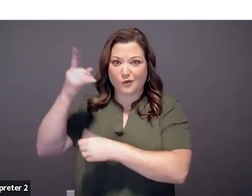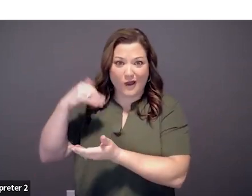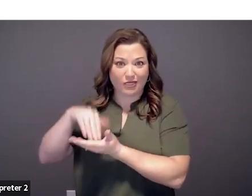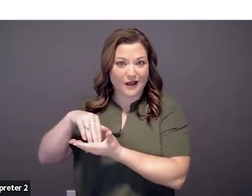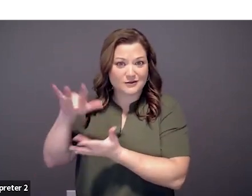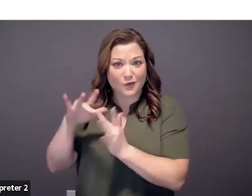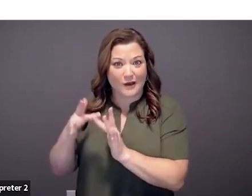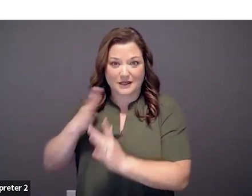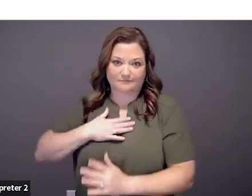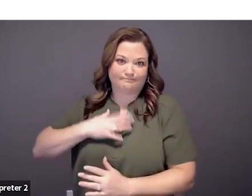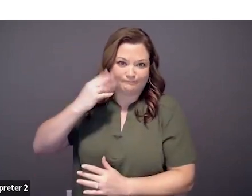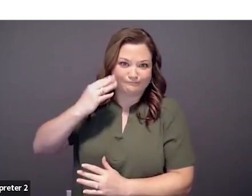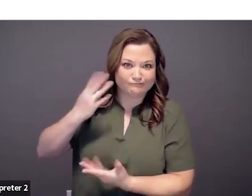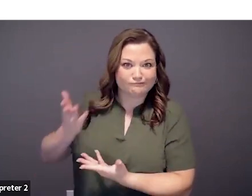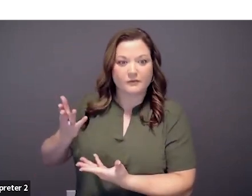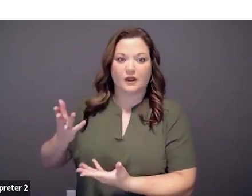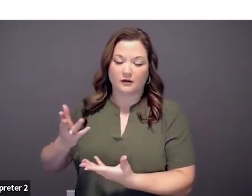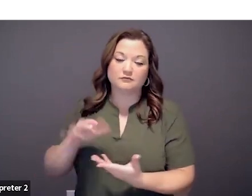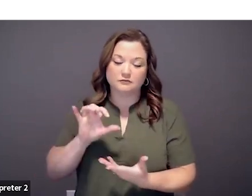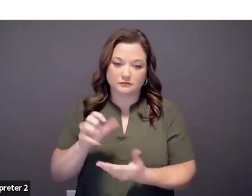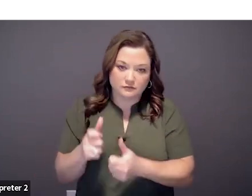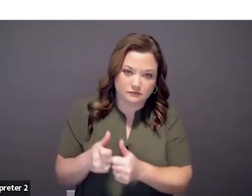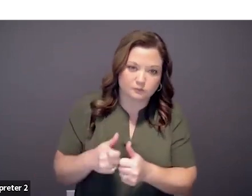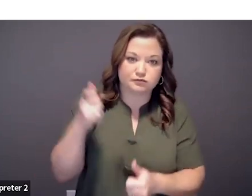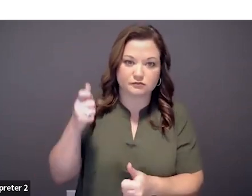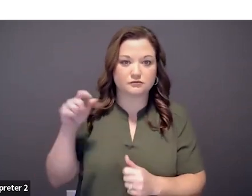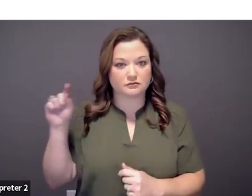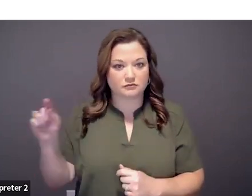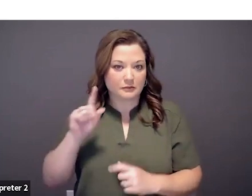and this is what the vast majority of people actually do.